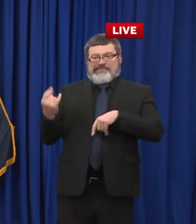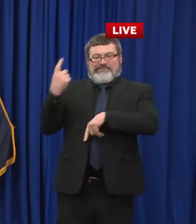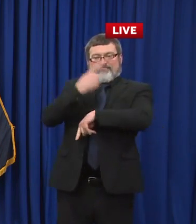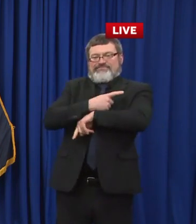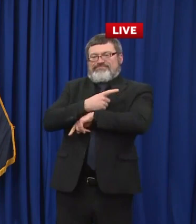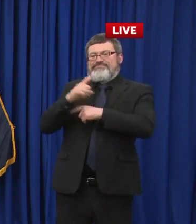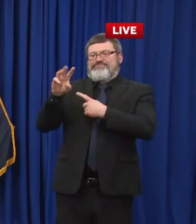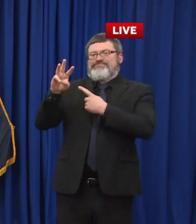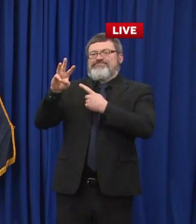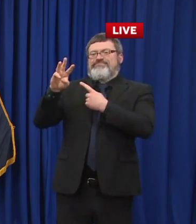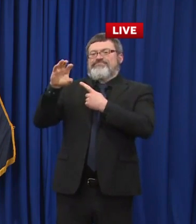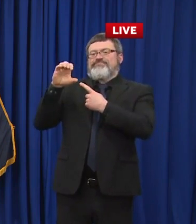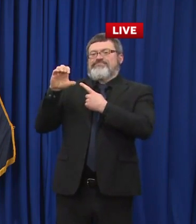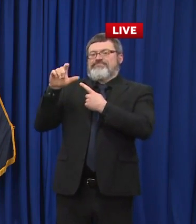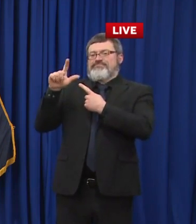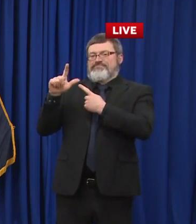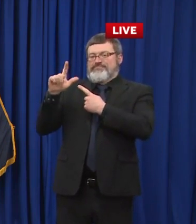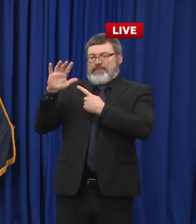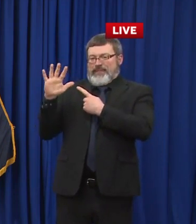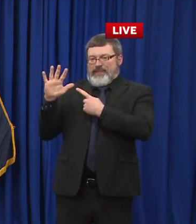BUT FIRST THE NUMBERS.